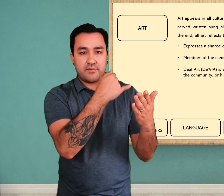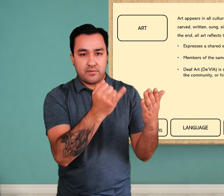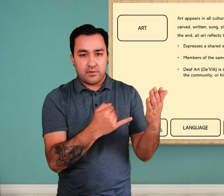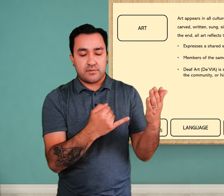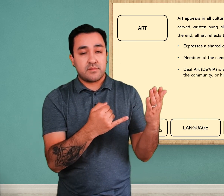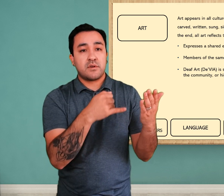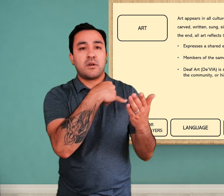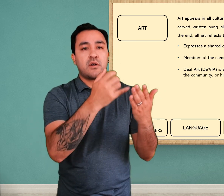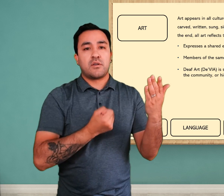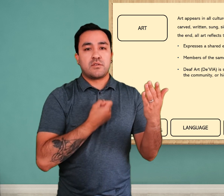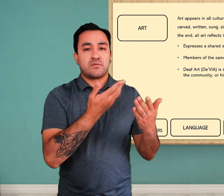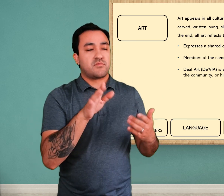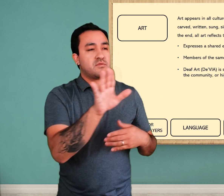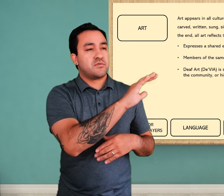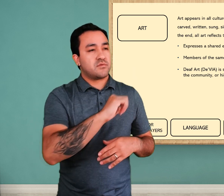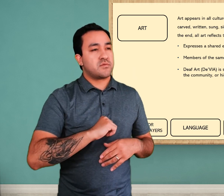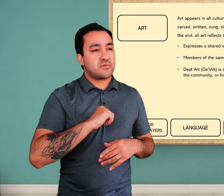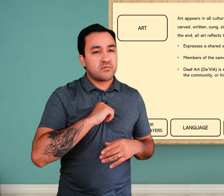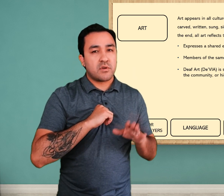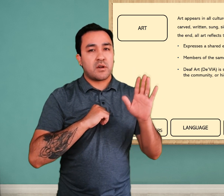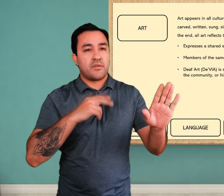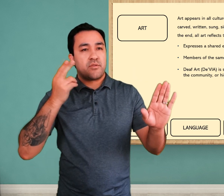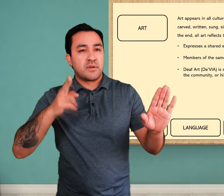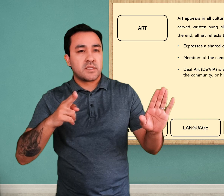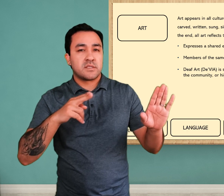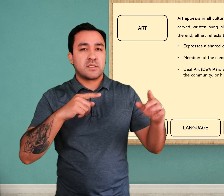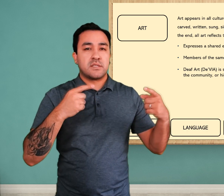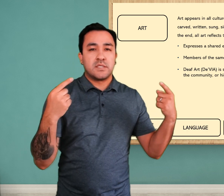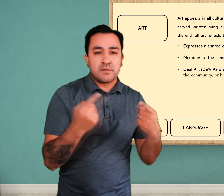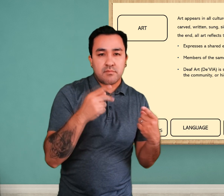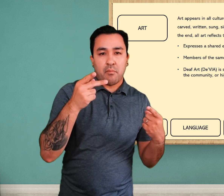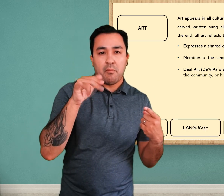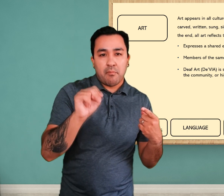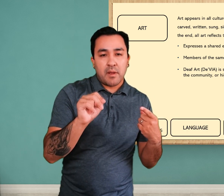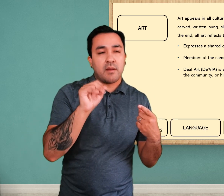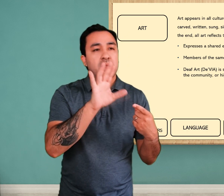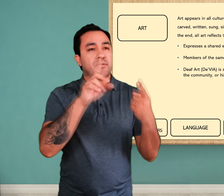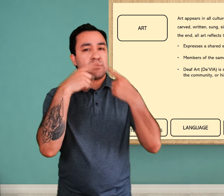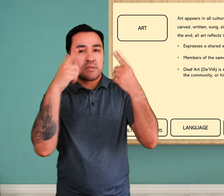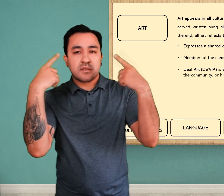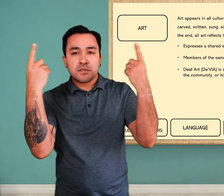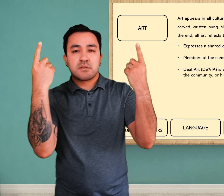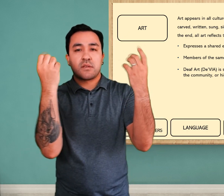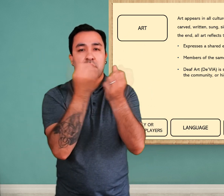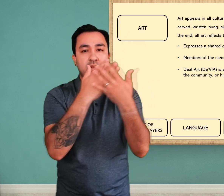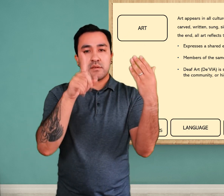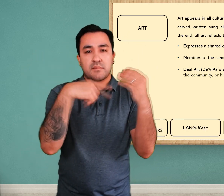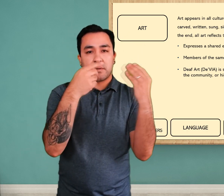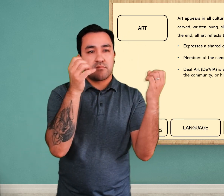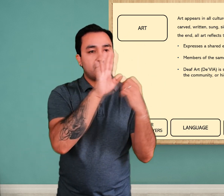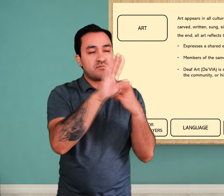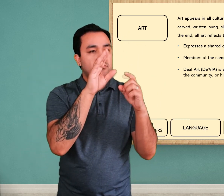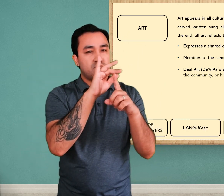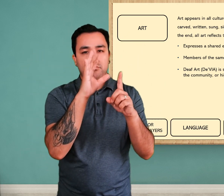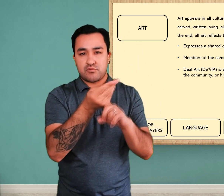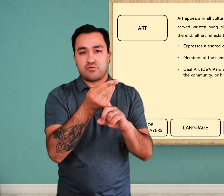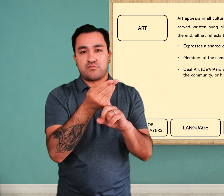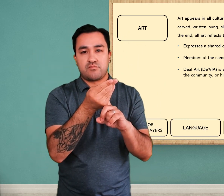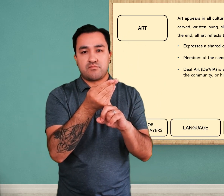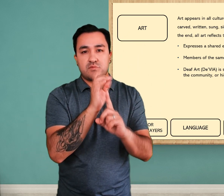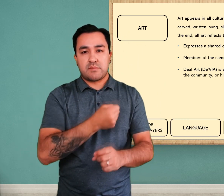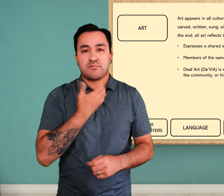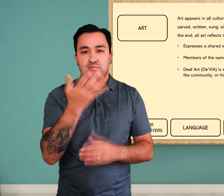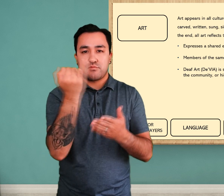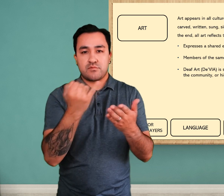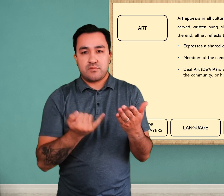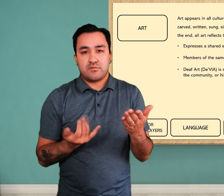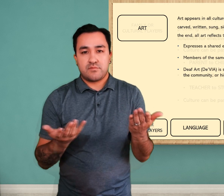Art can express pride, history, pain, successes, and more of the culture.